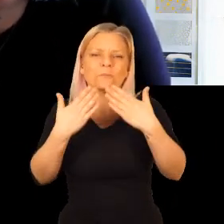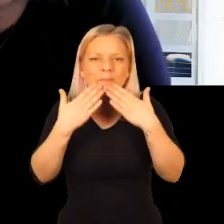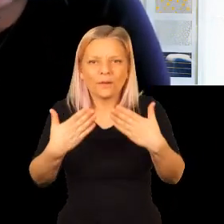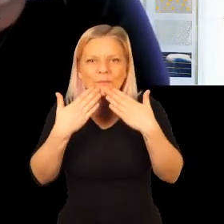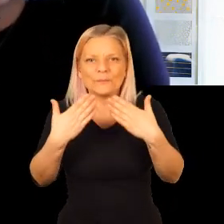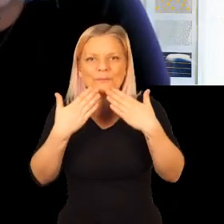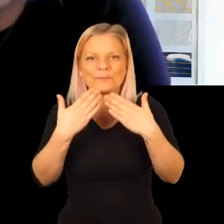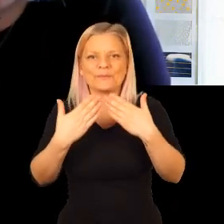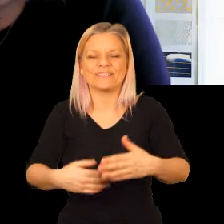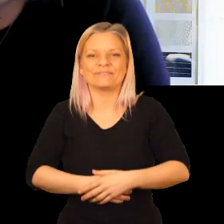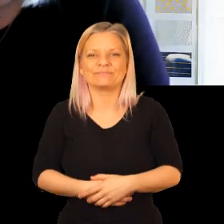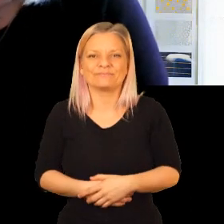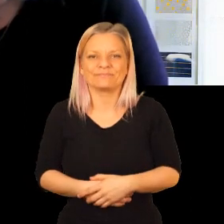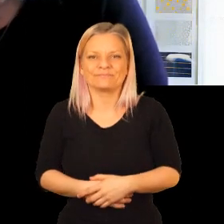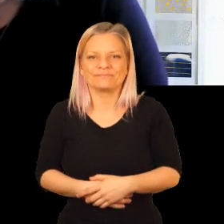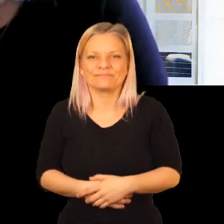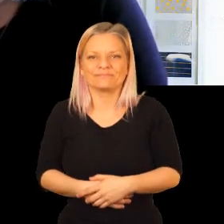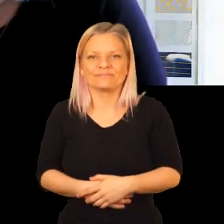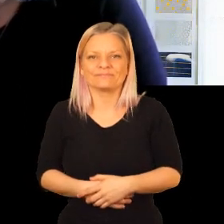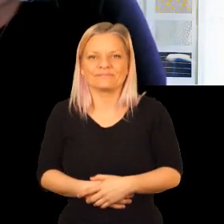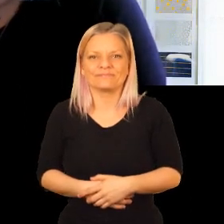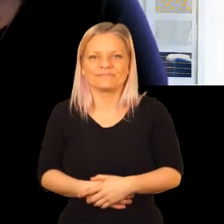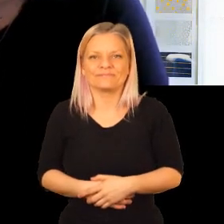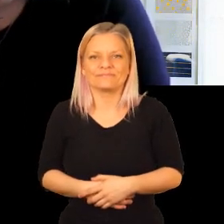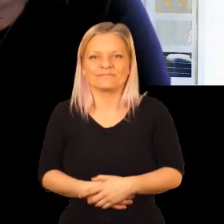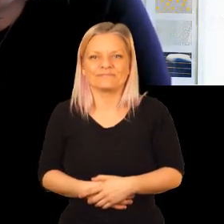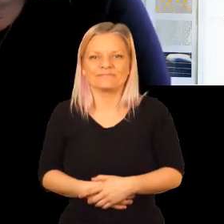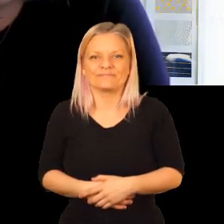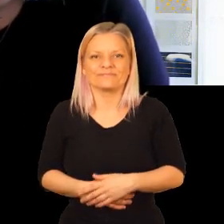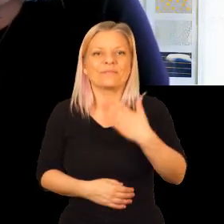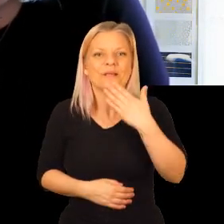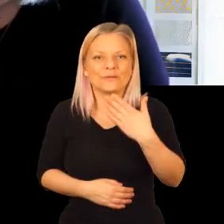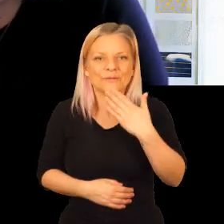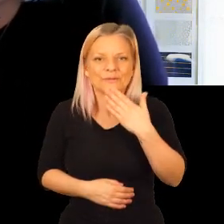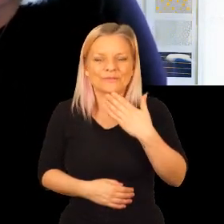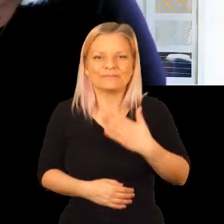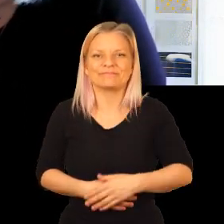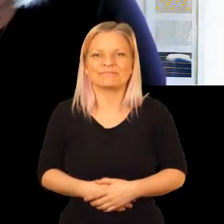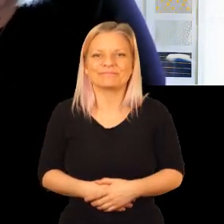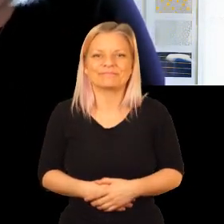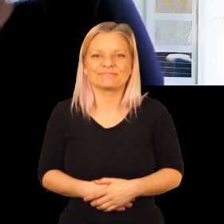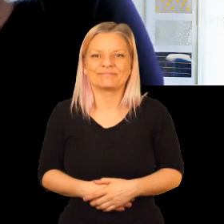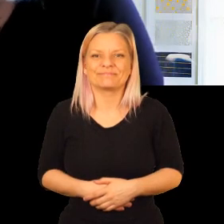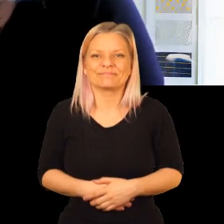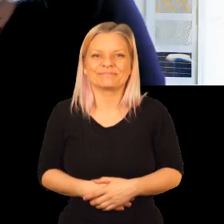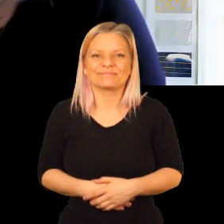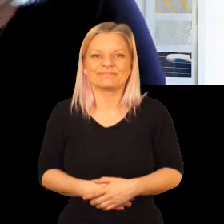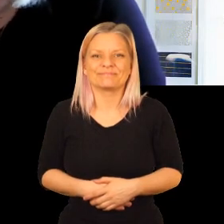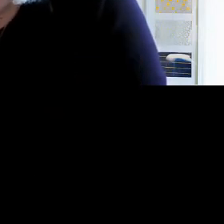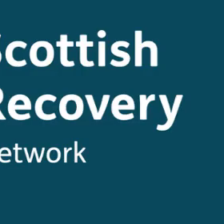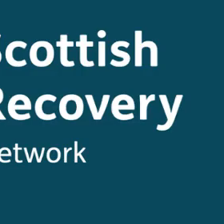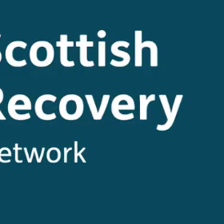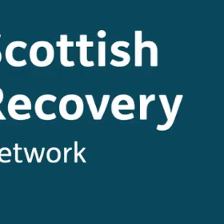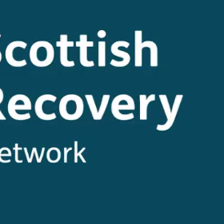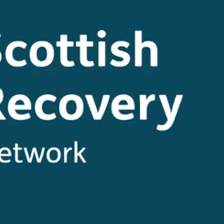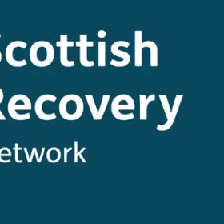do and we're really grateful for you to shoot him to share that with us so thanks